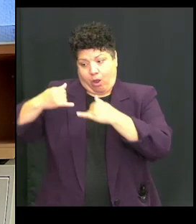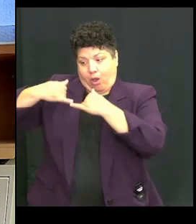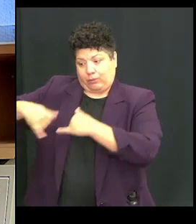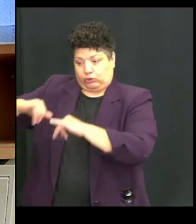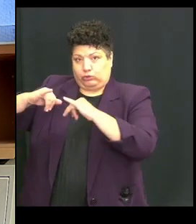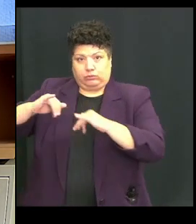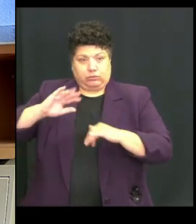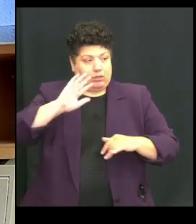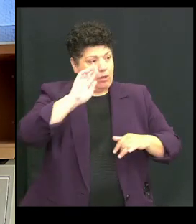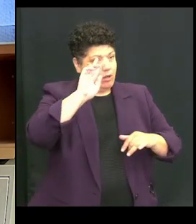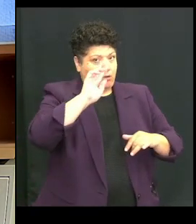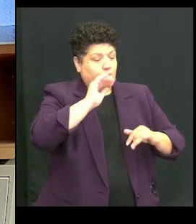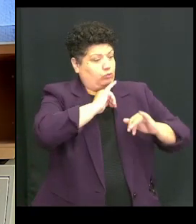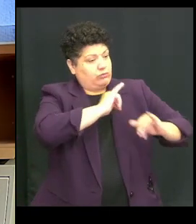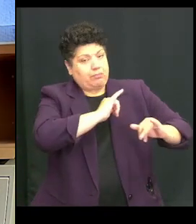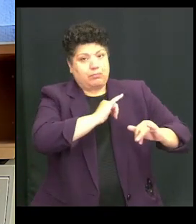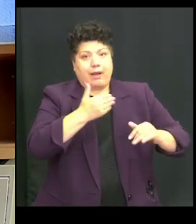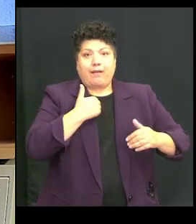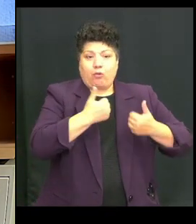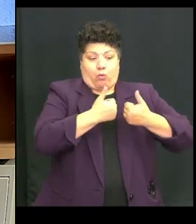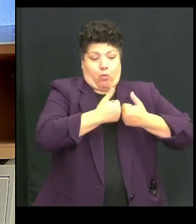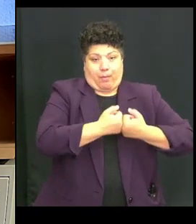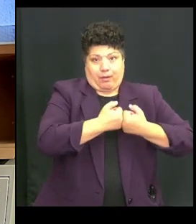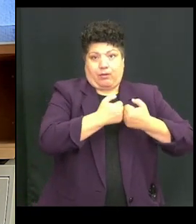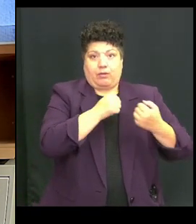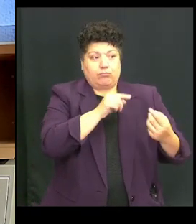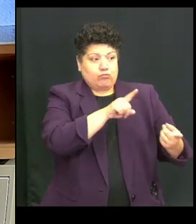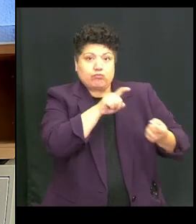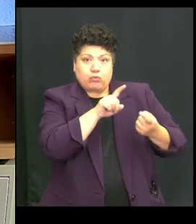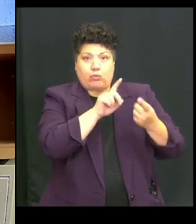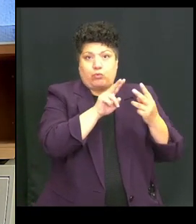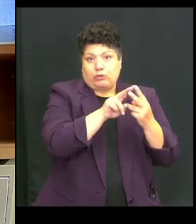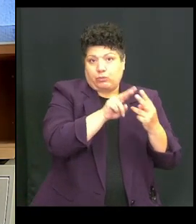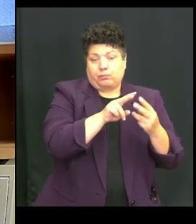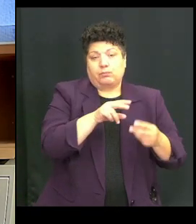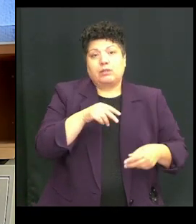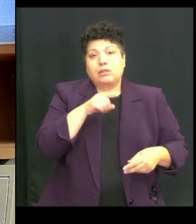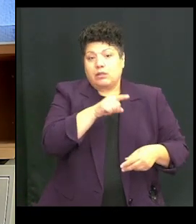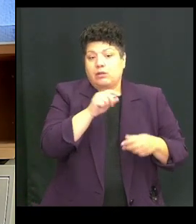And this is problematic because it could reproduce polarization through generations